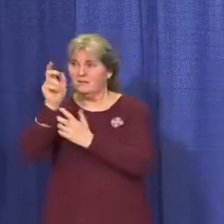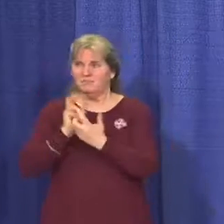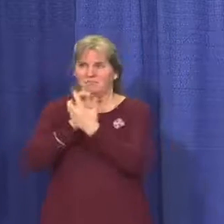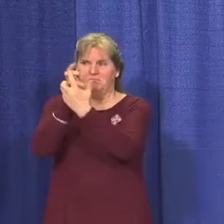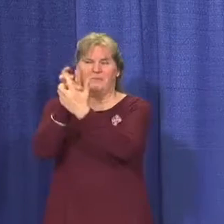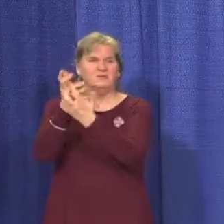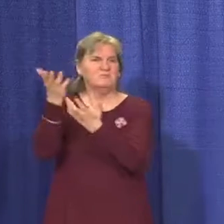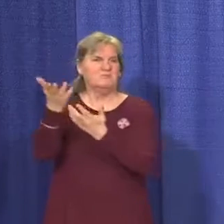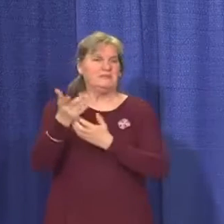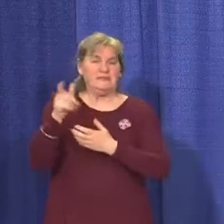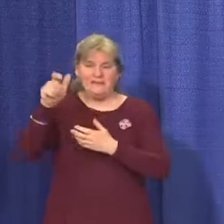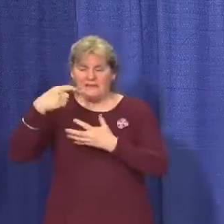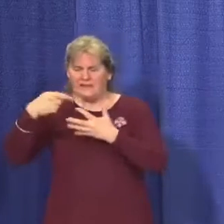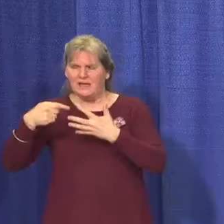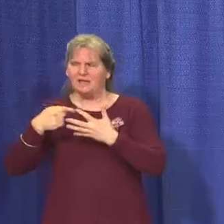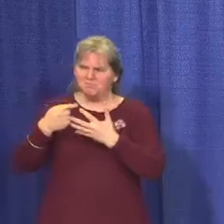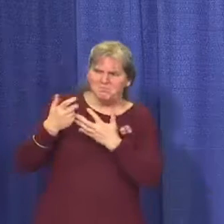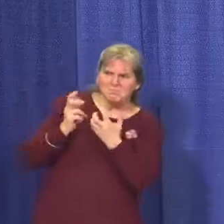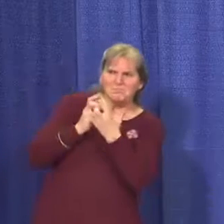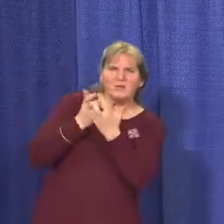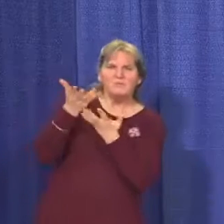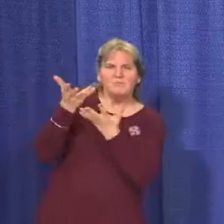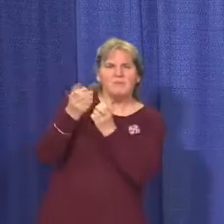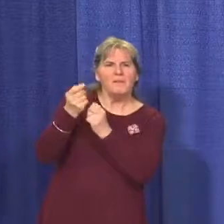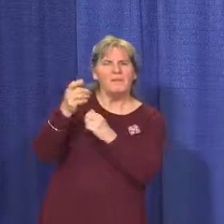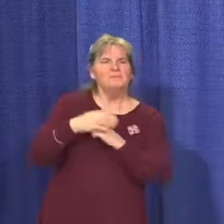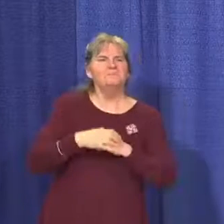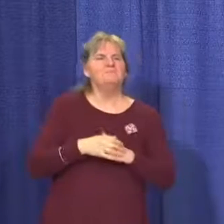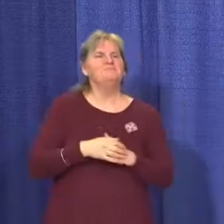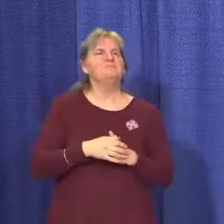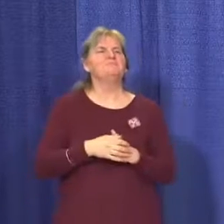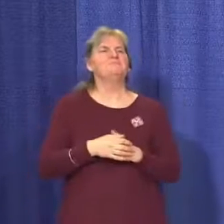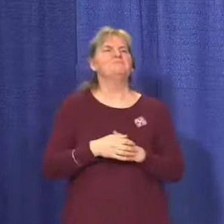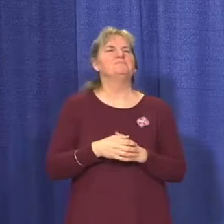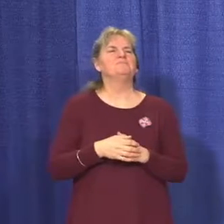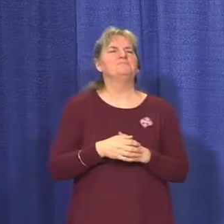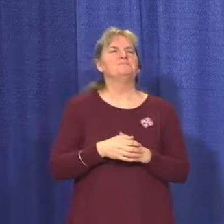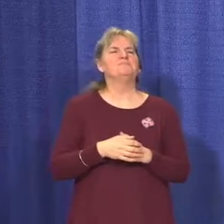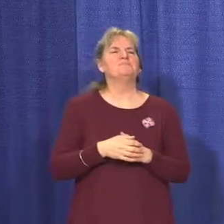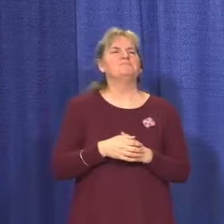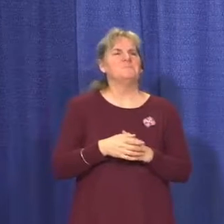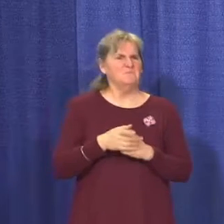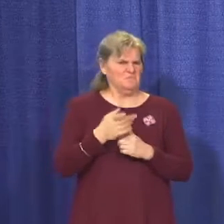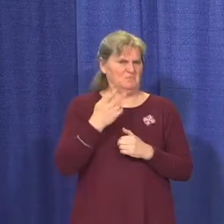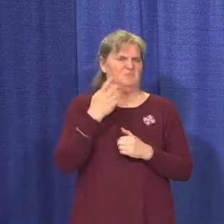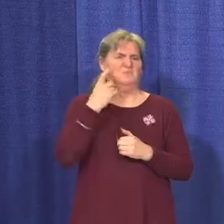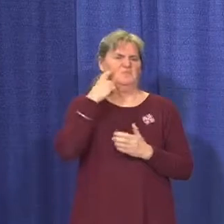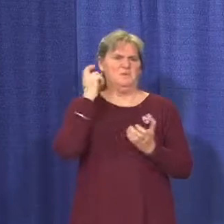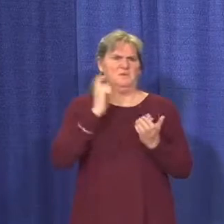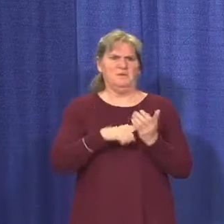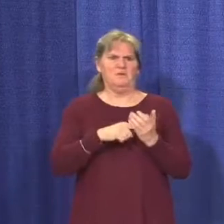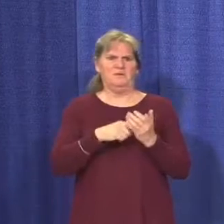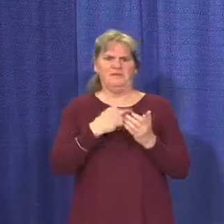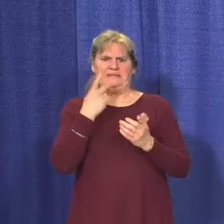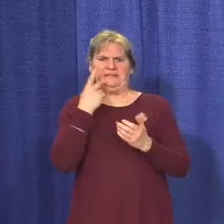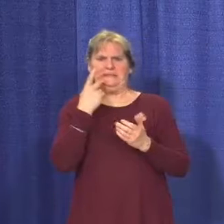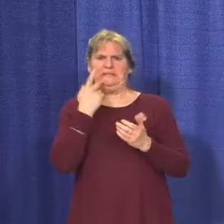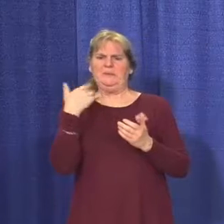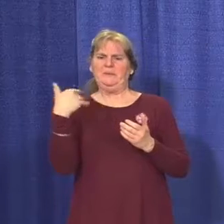collaboration with our communities to align with their housing pressures. We know that we are seeing significant pressures on our